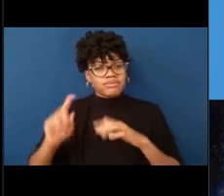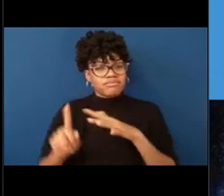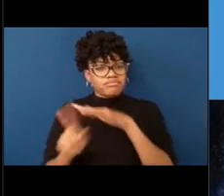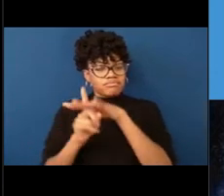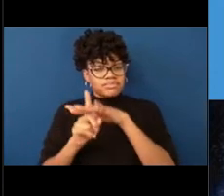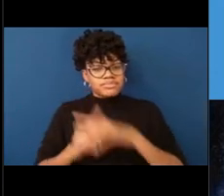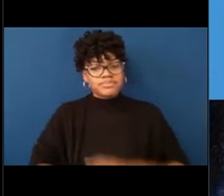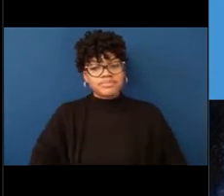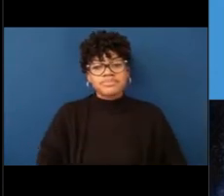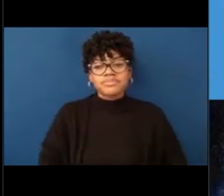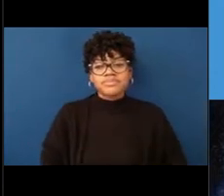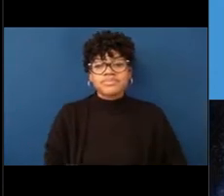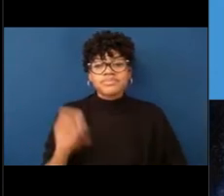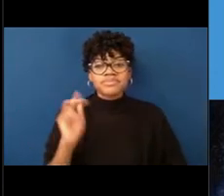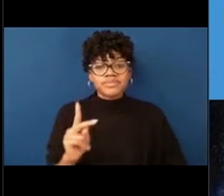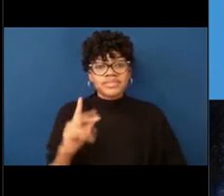So here we go, closing your eyes.